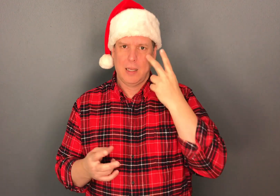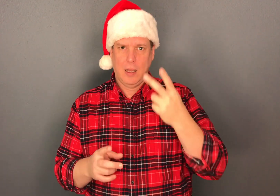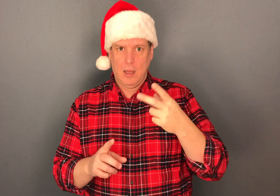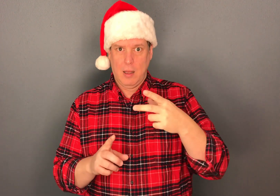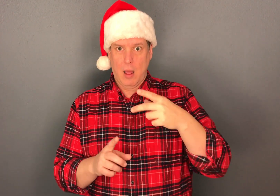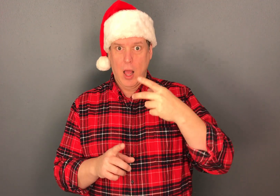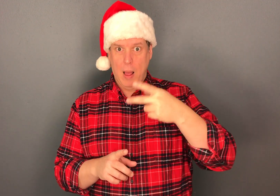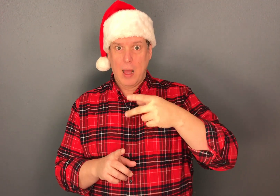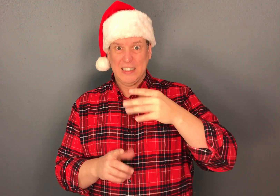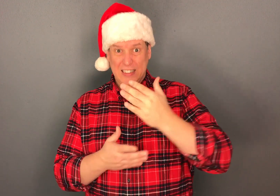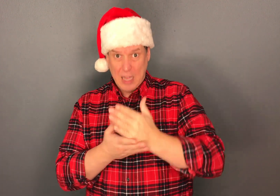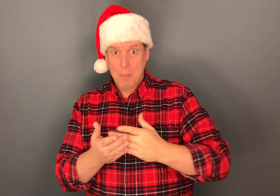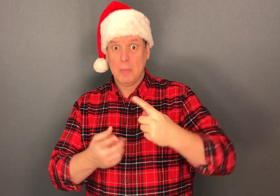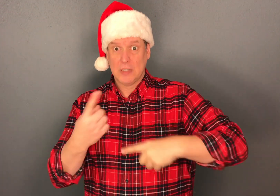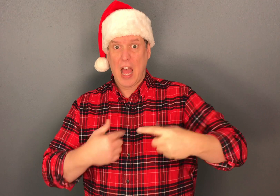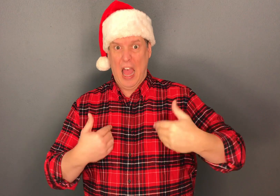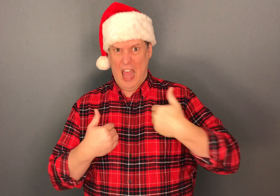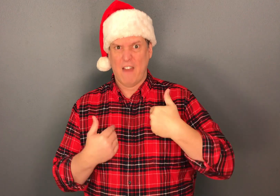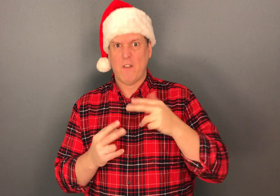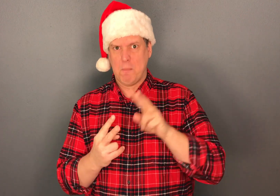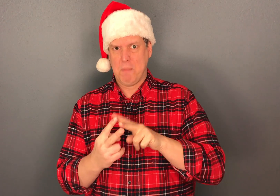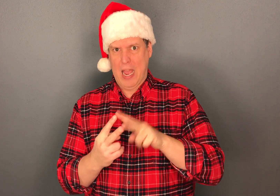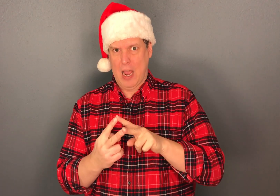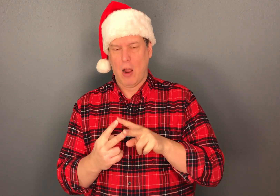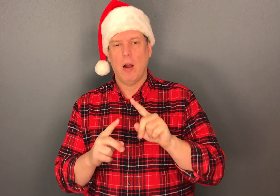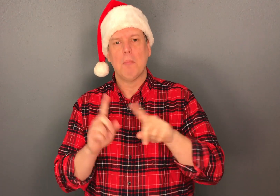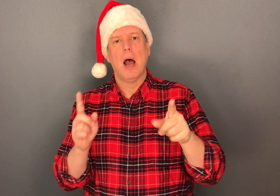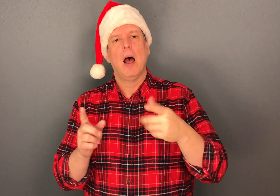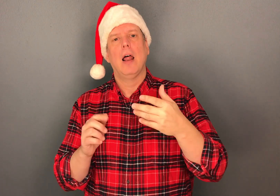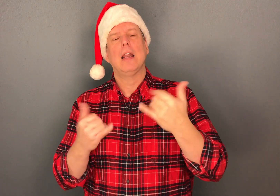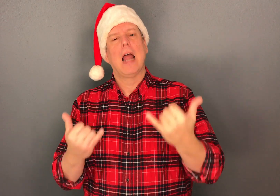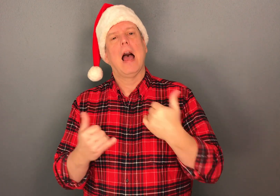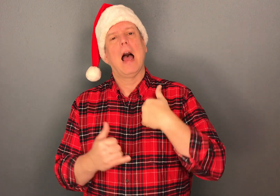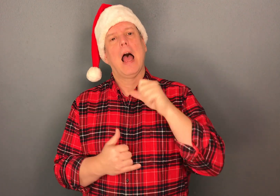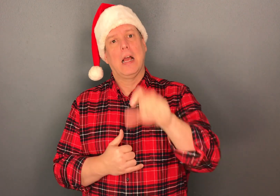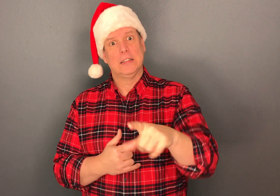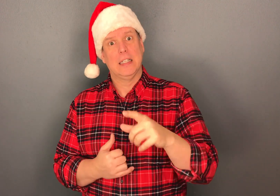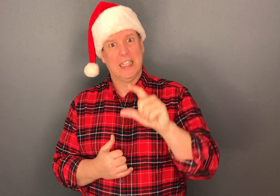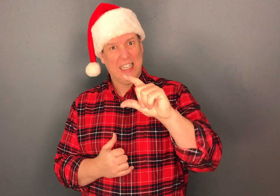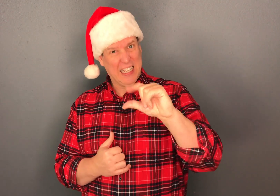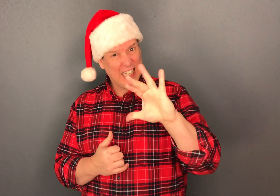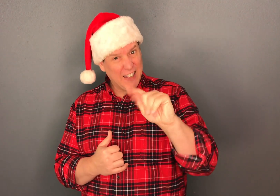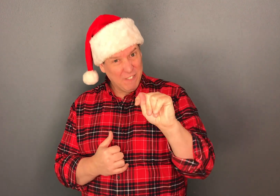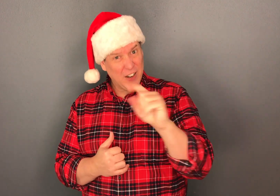verb. You can see that some signs have this kind of pairing relationship but